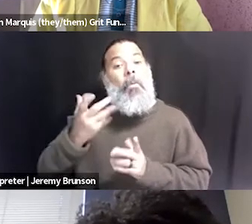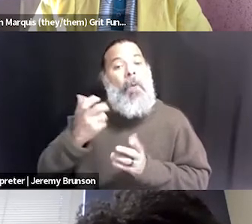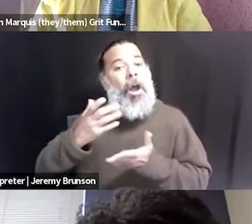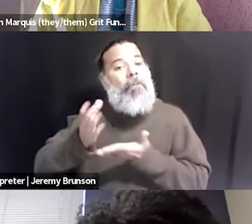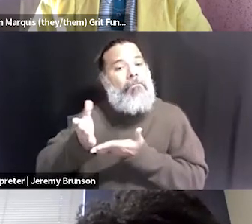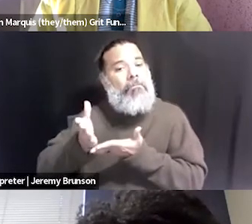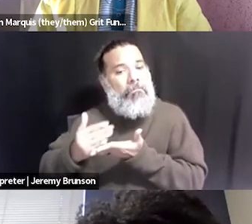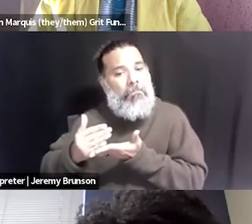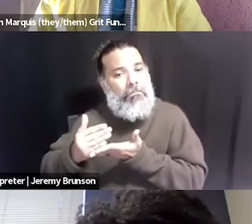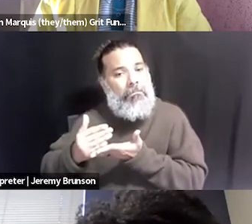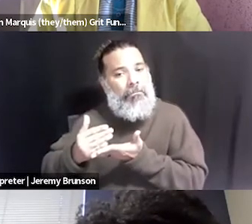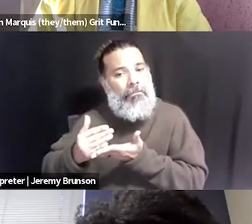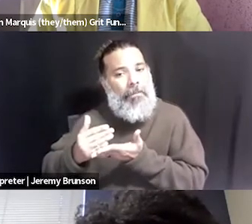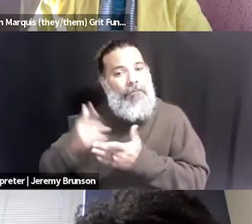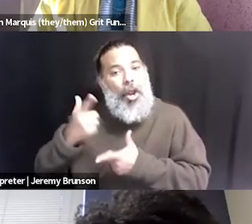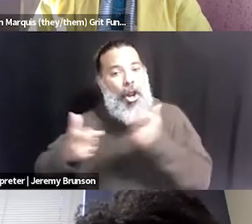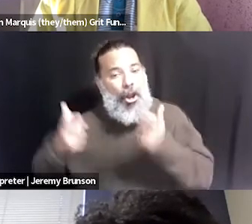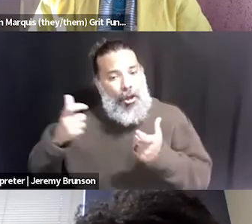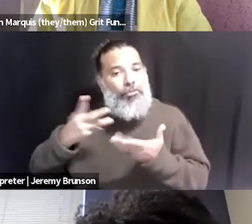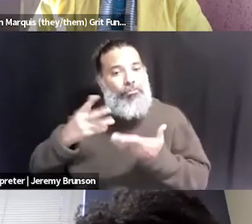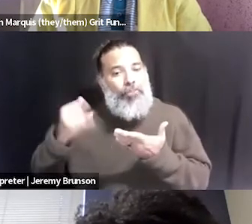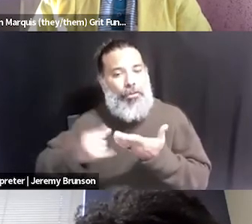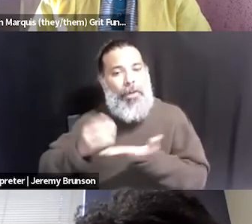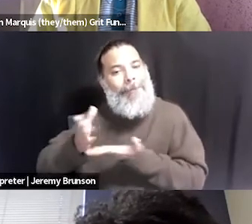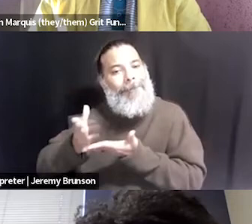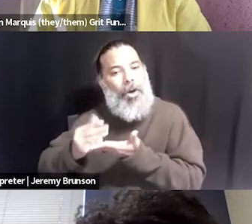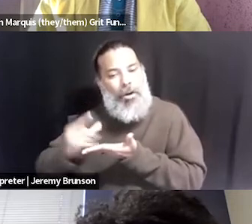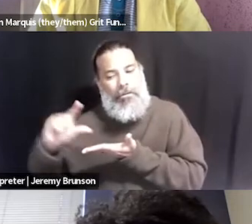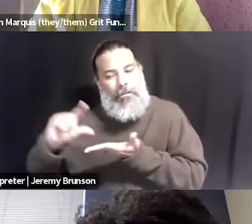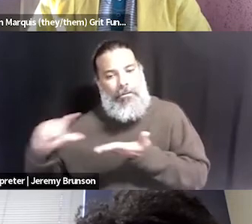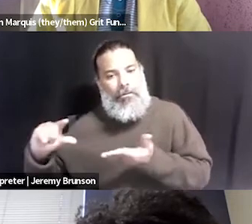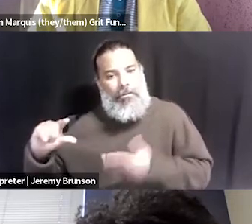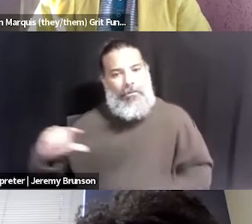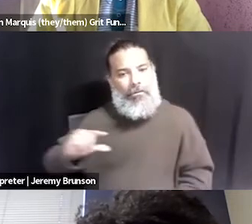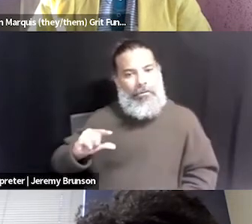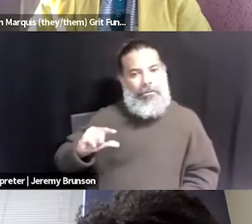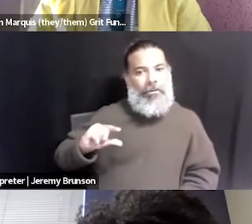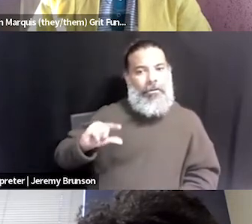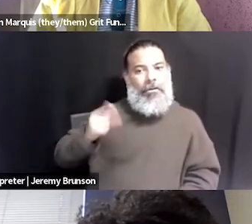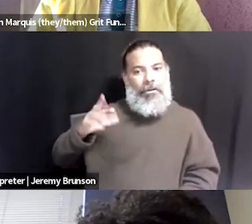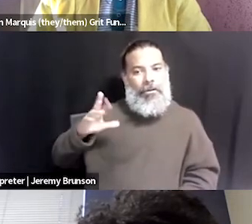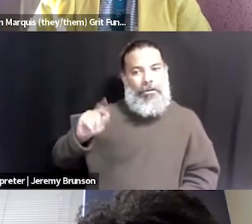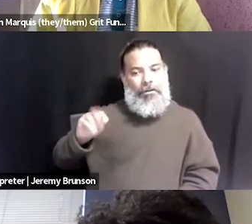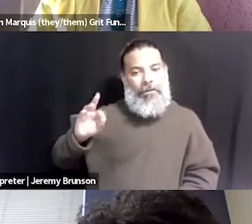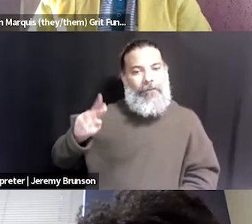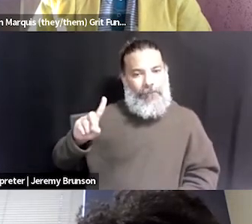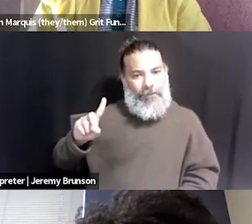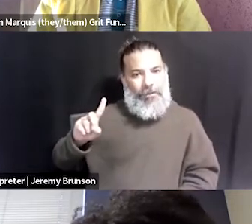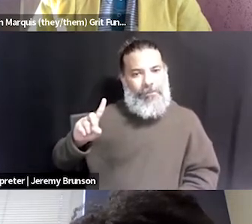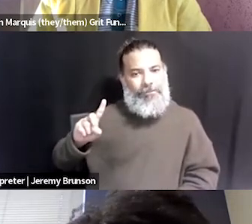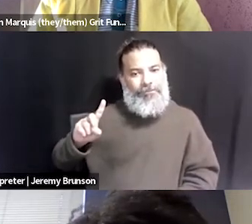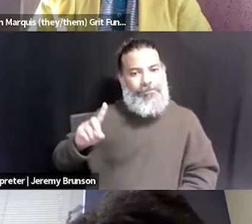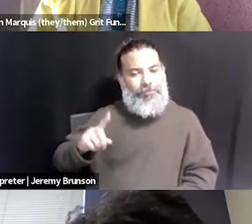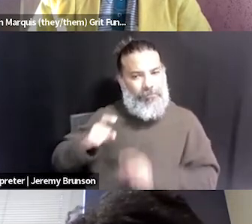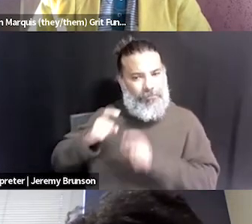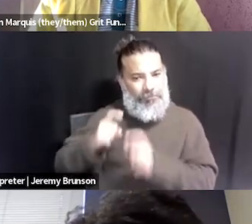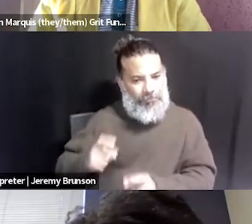for a larger project, and the part that you wanted Grit Fund to contribute to this overarching